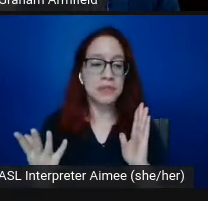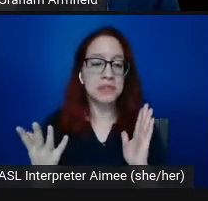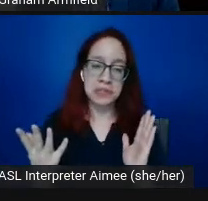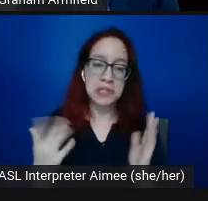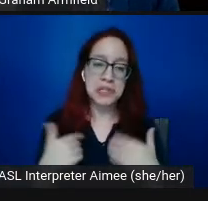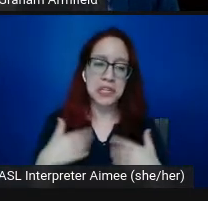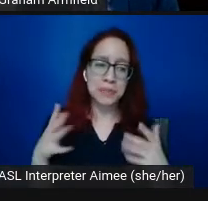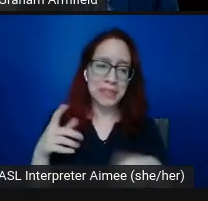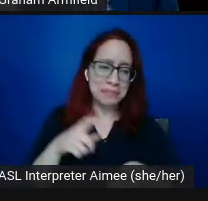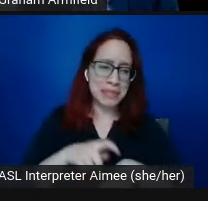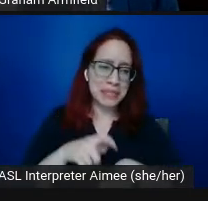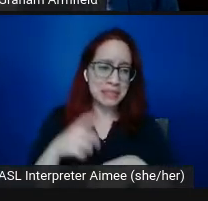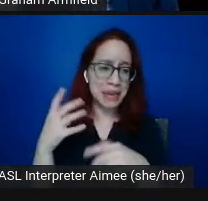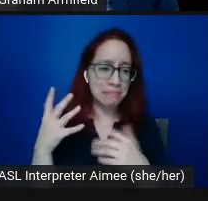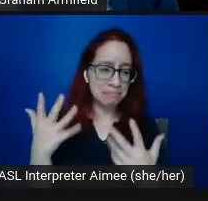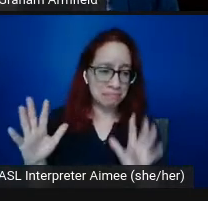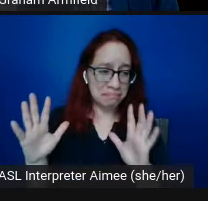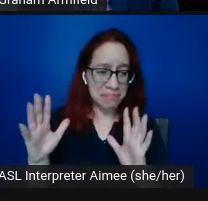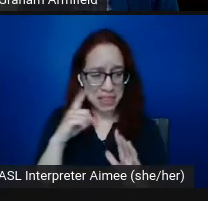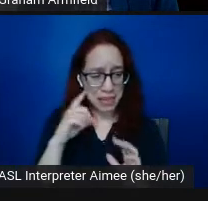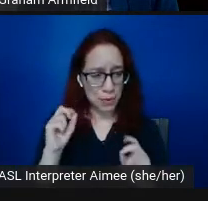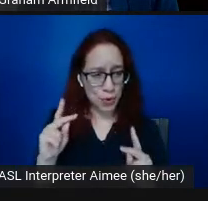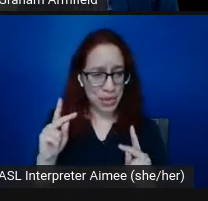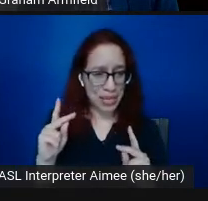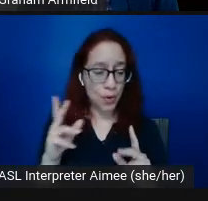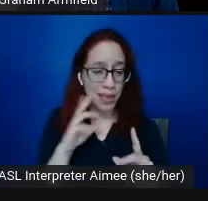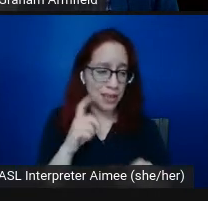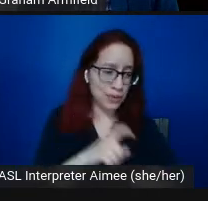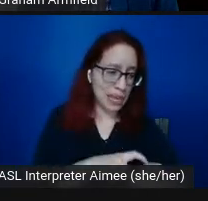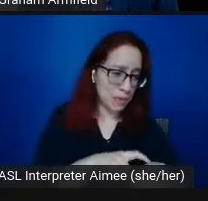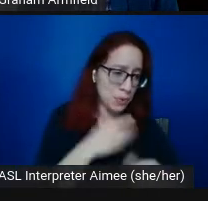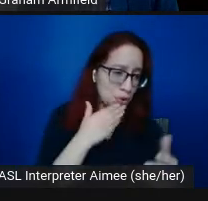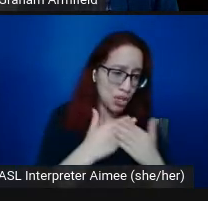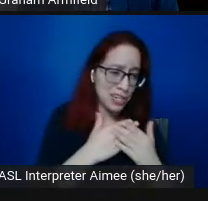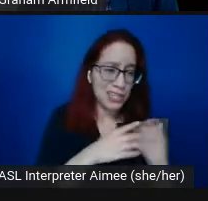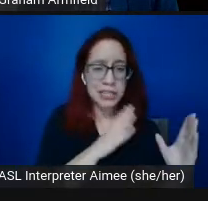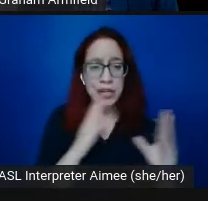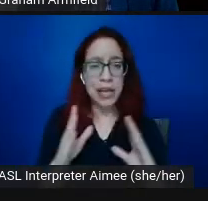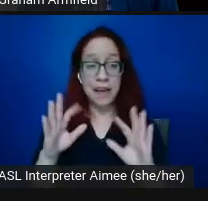I think I'm okay. Let's move down, and look, I've done a form here as well,